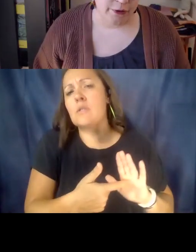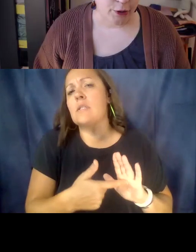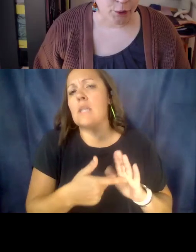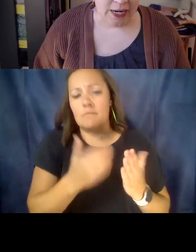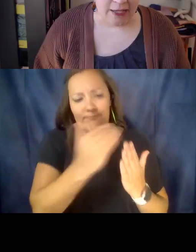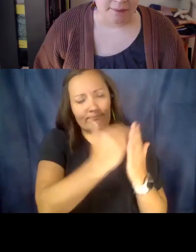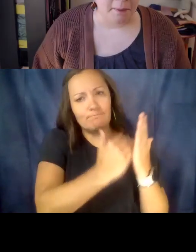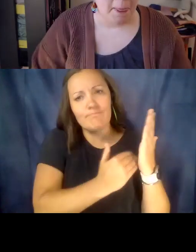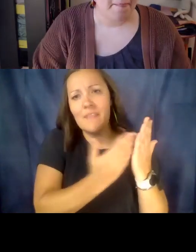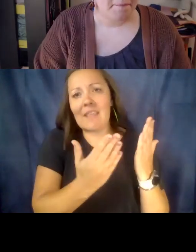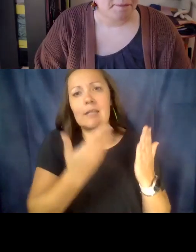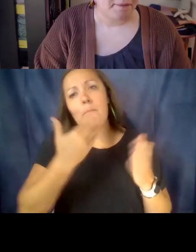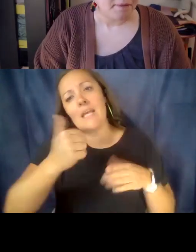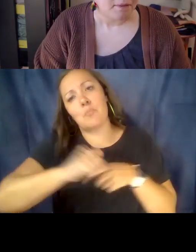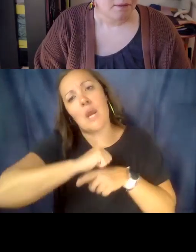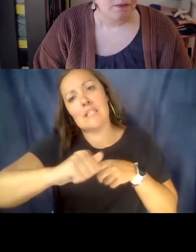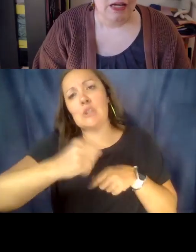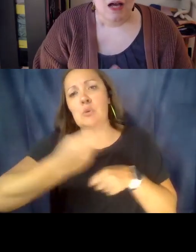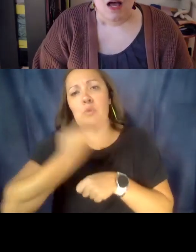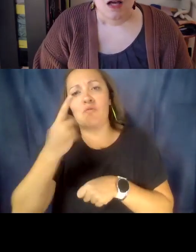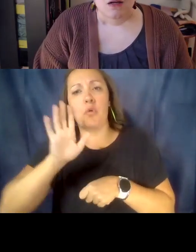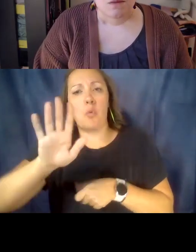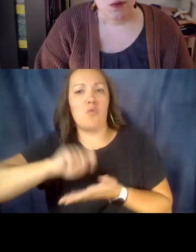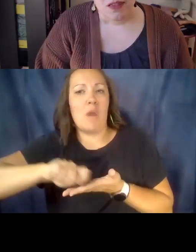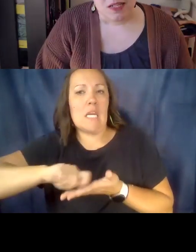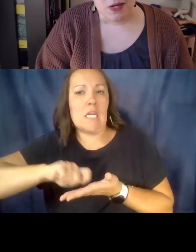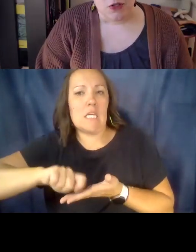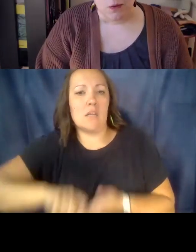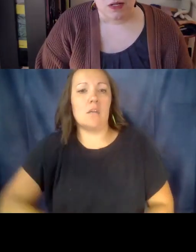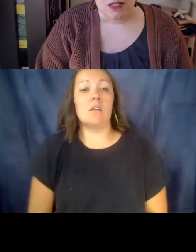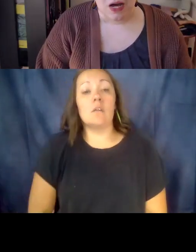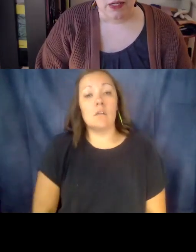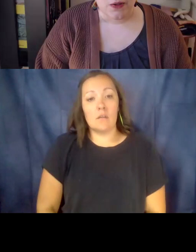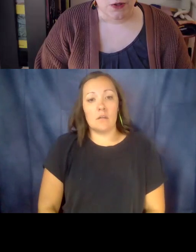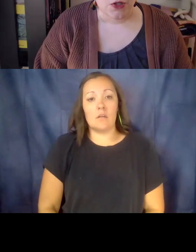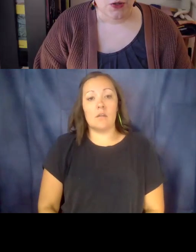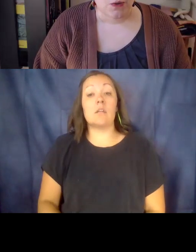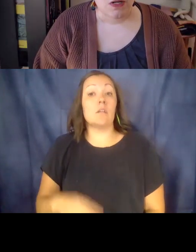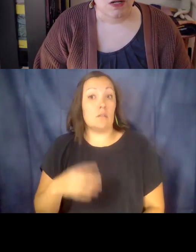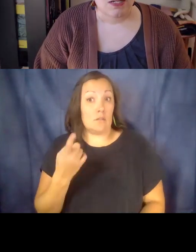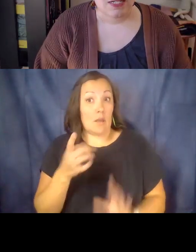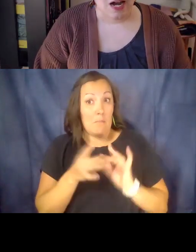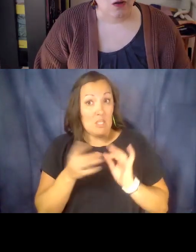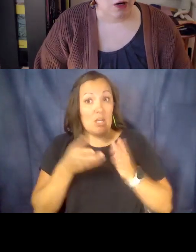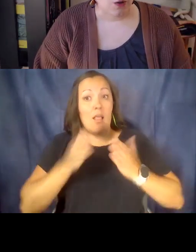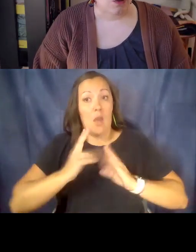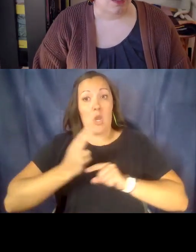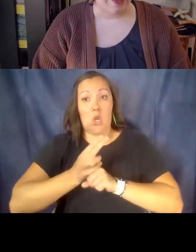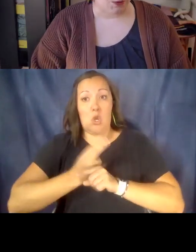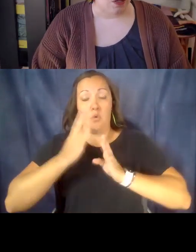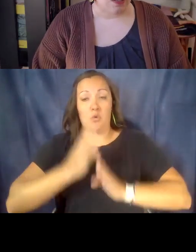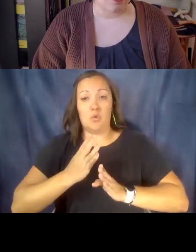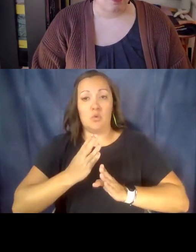your own writing. So one of the things I mentioned was allowing users to style their own captions.